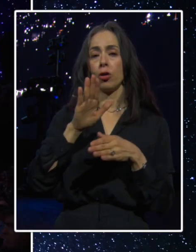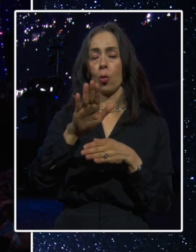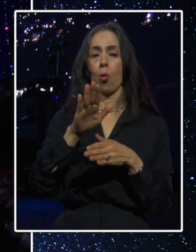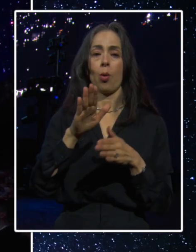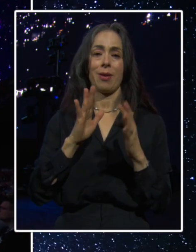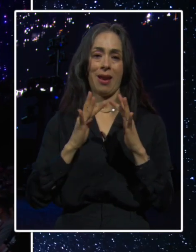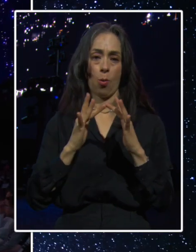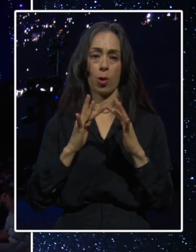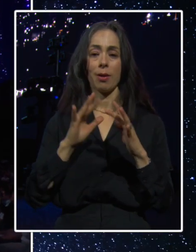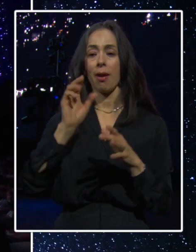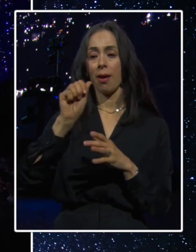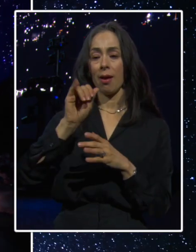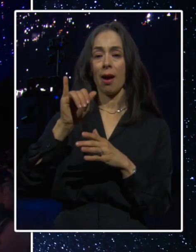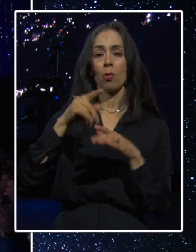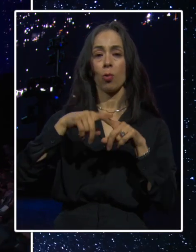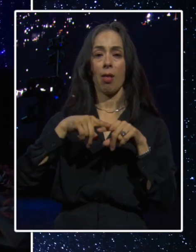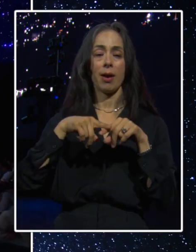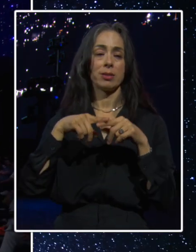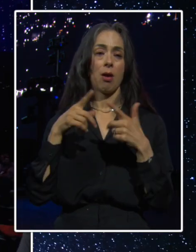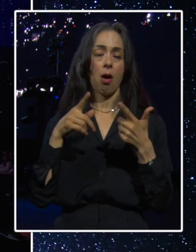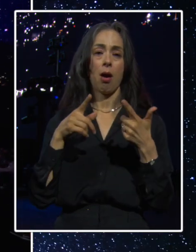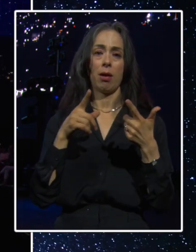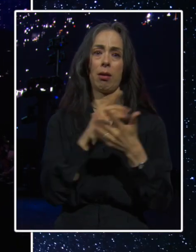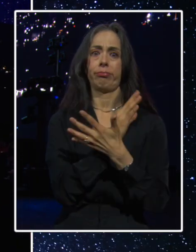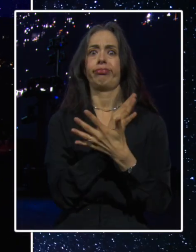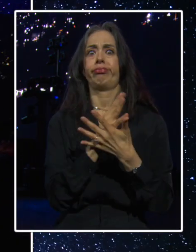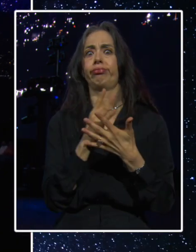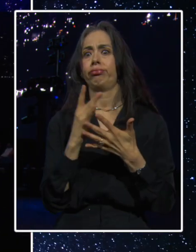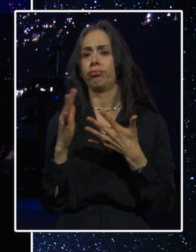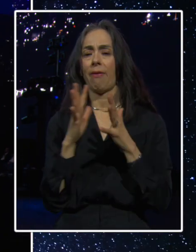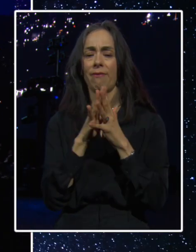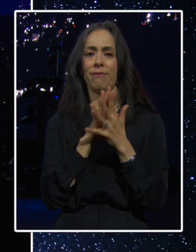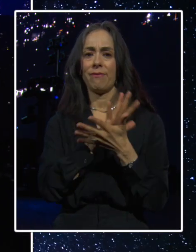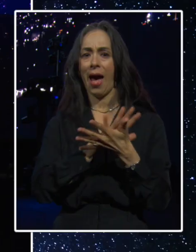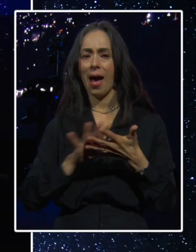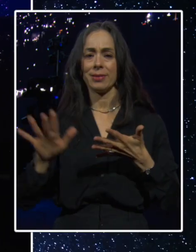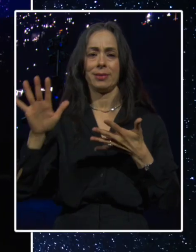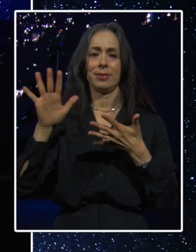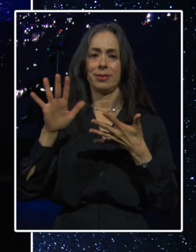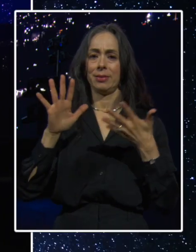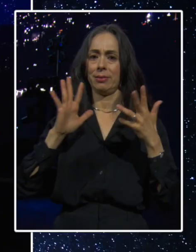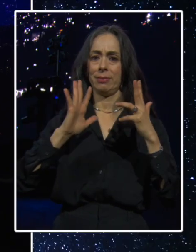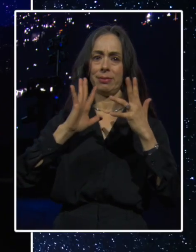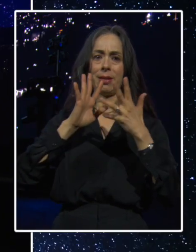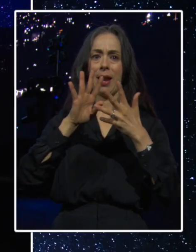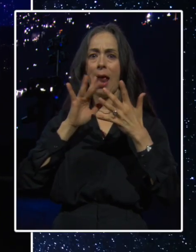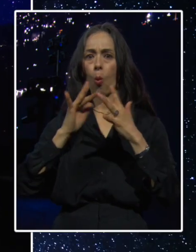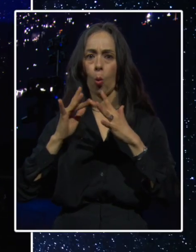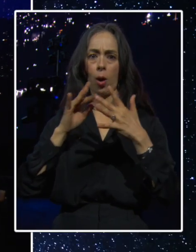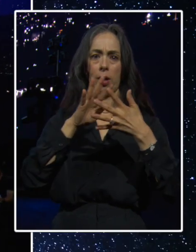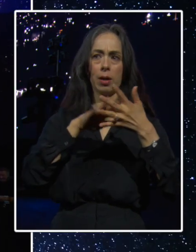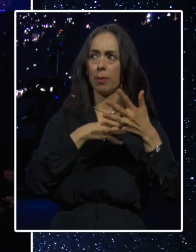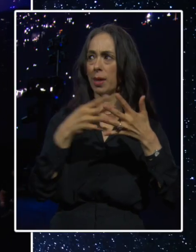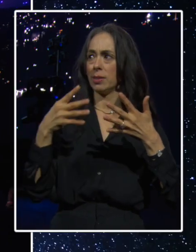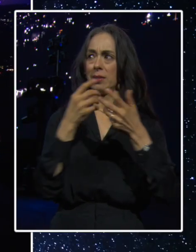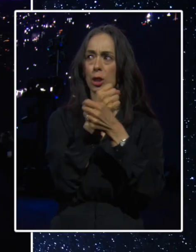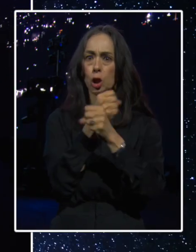AI relies on a vast distributed dataset that must be connected securely and sustainably to train